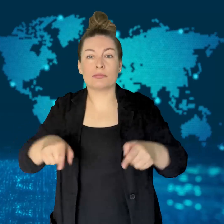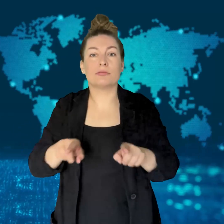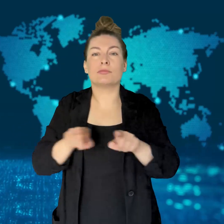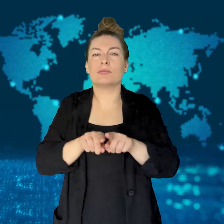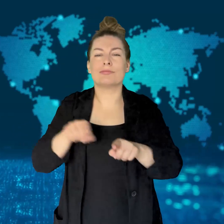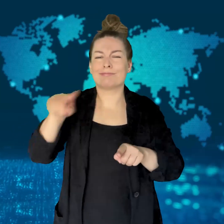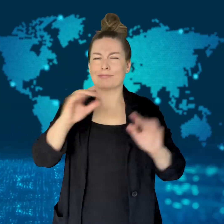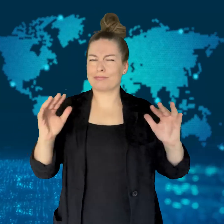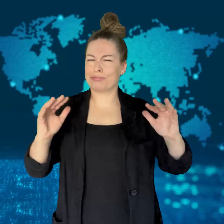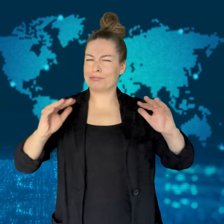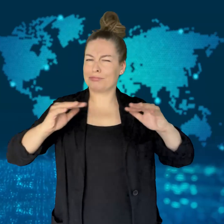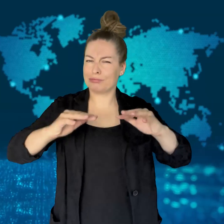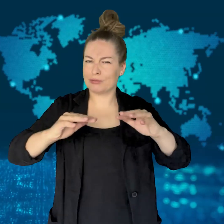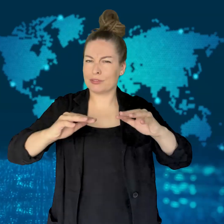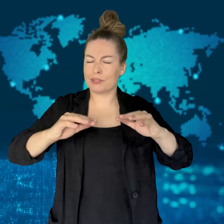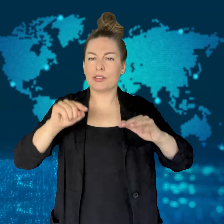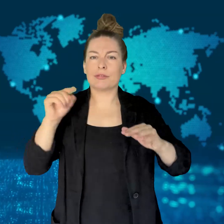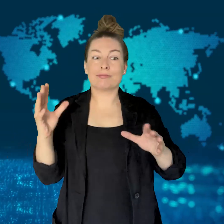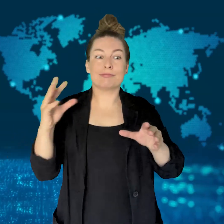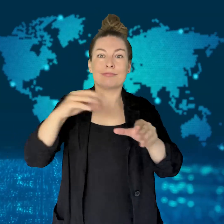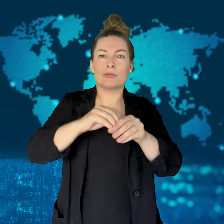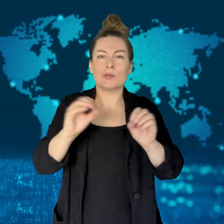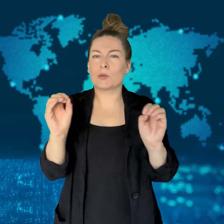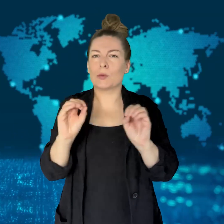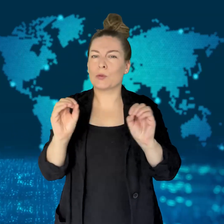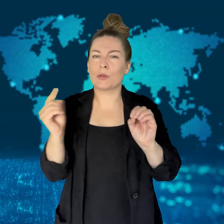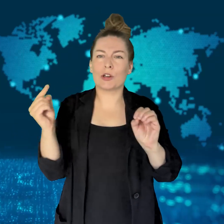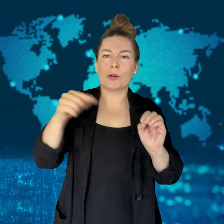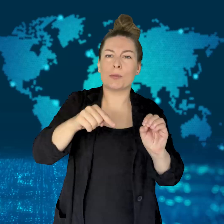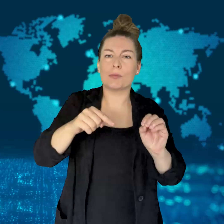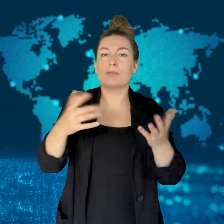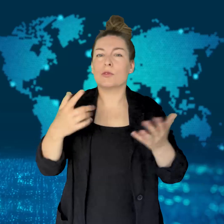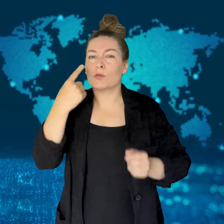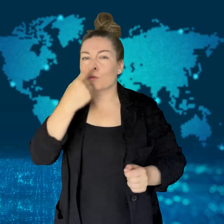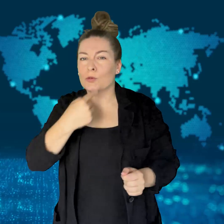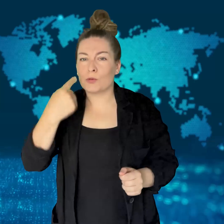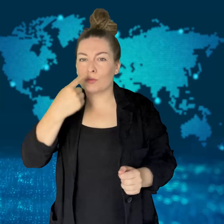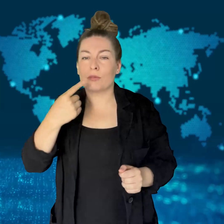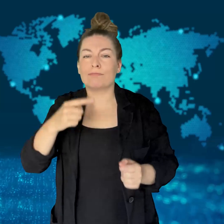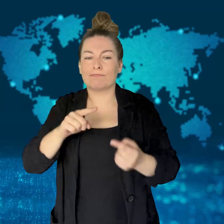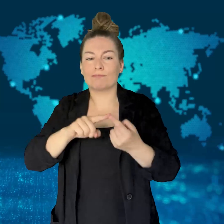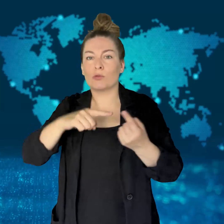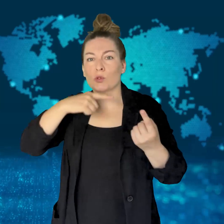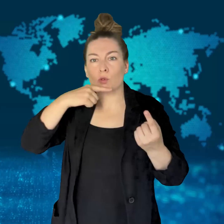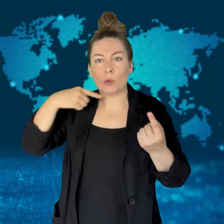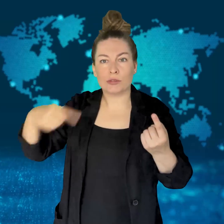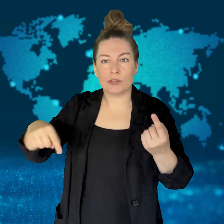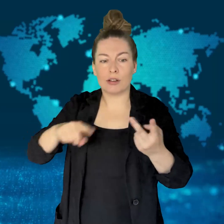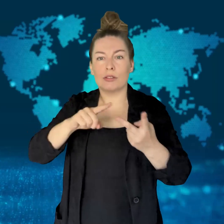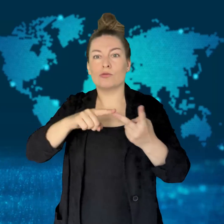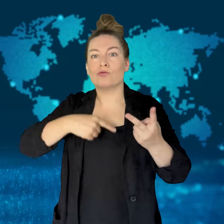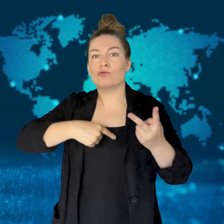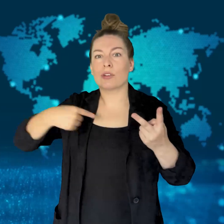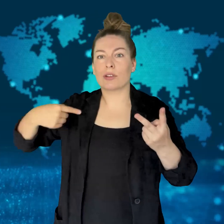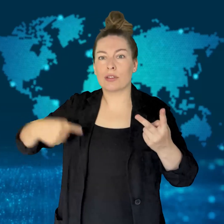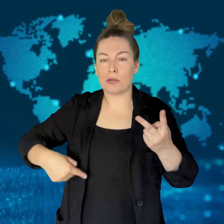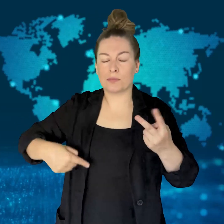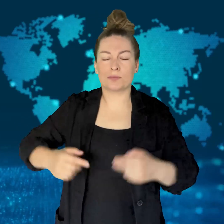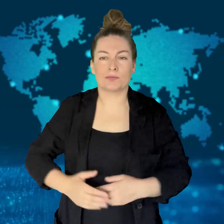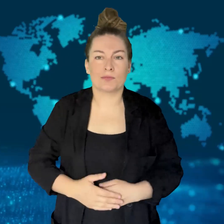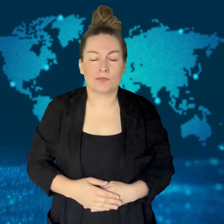and Germany joined.